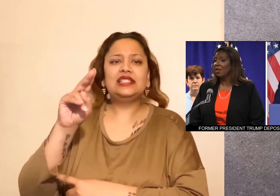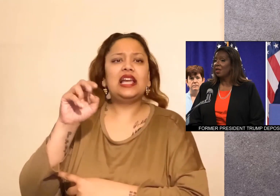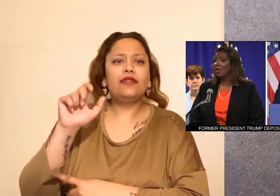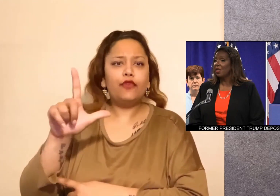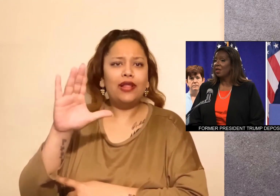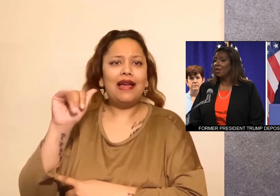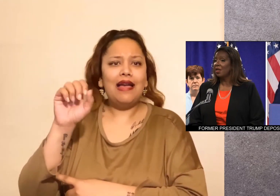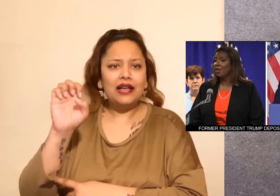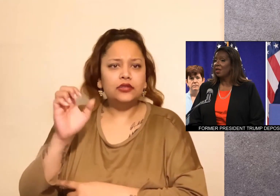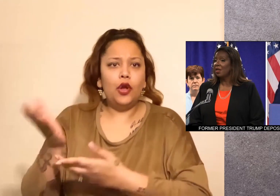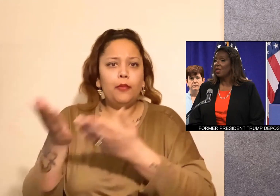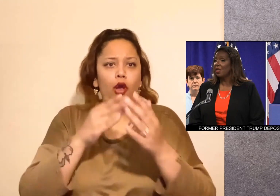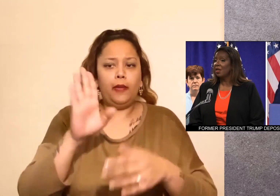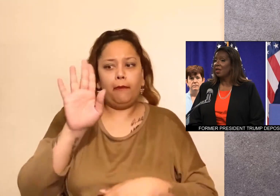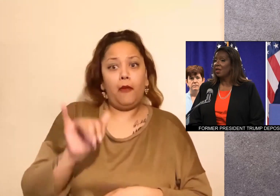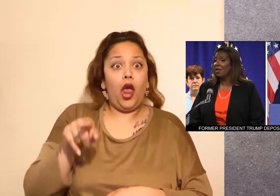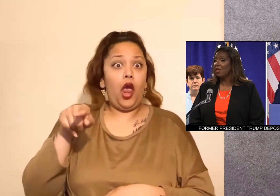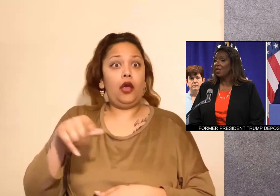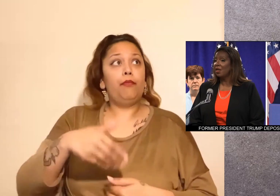the deposition is part of a civil case